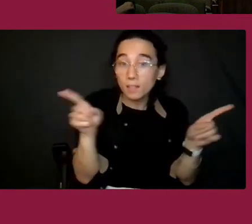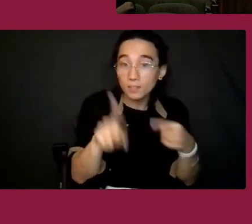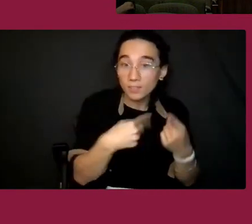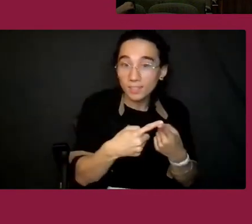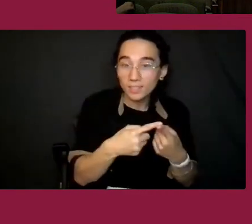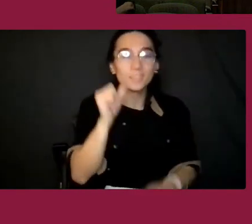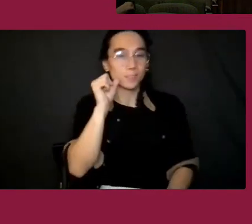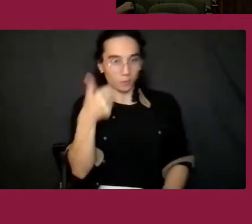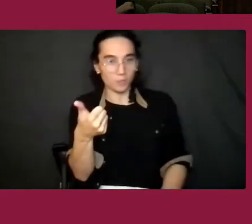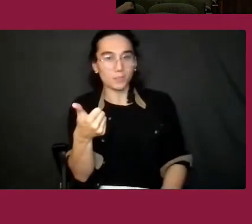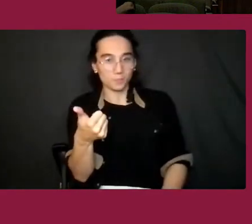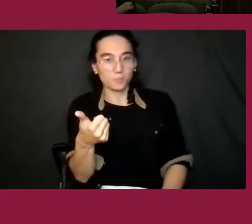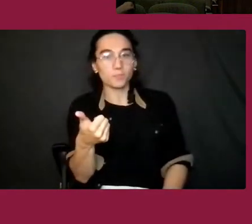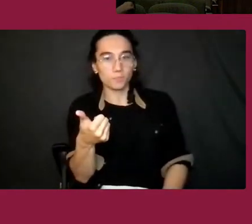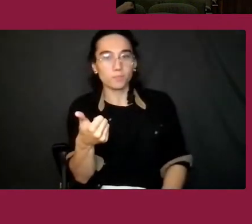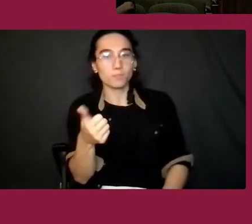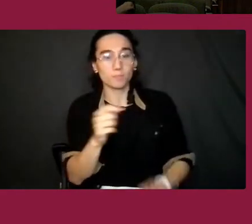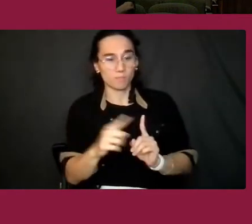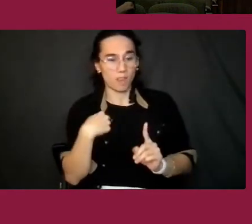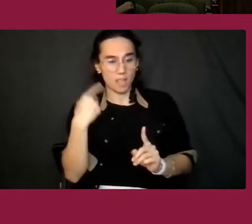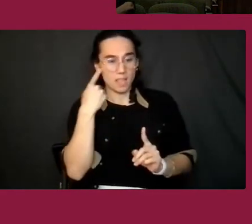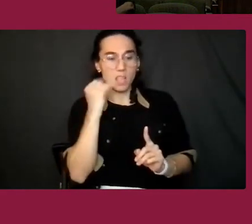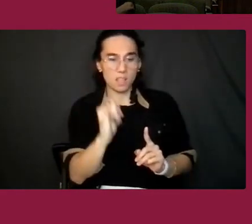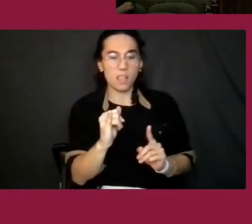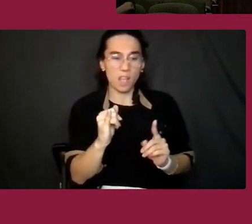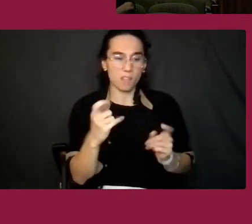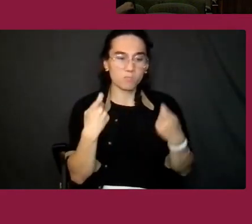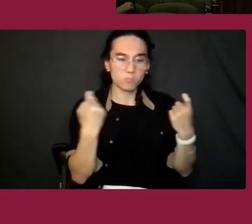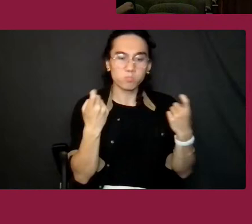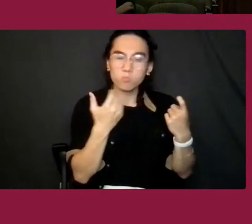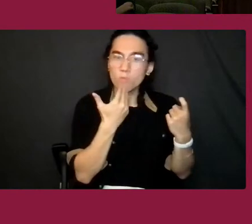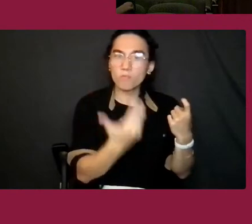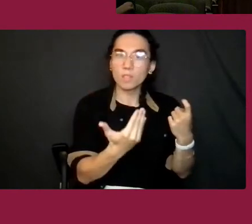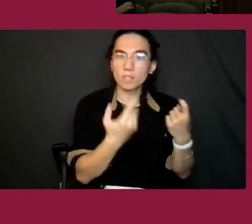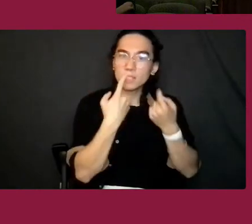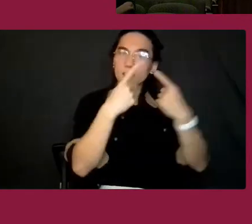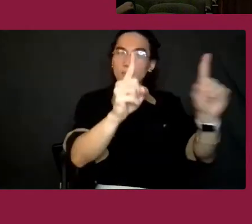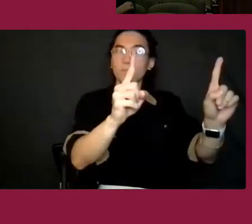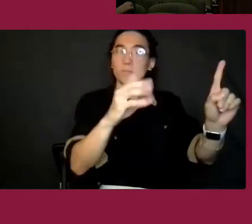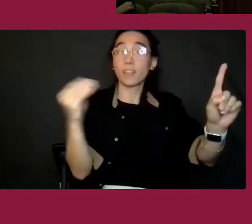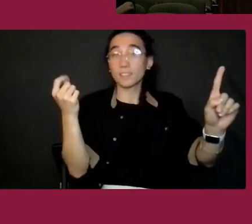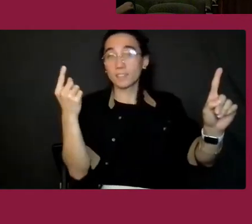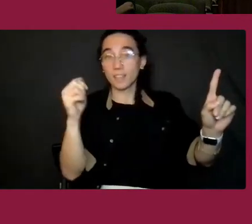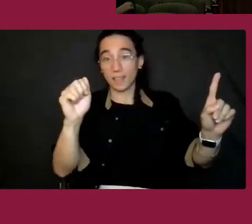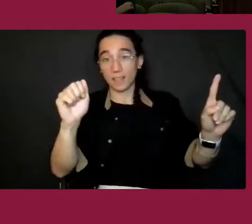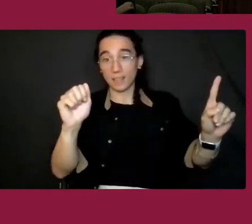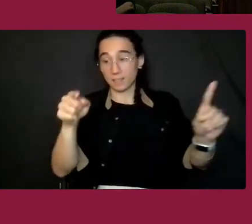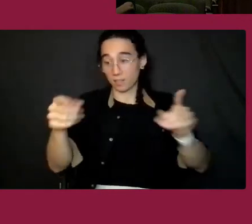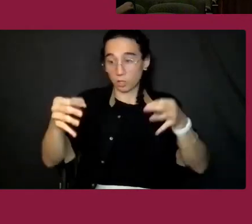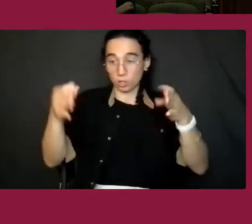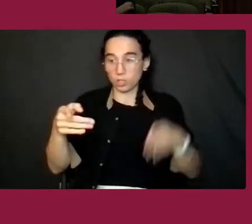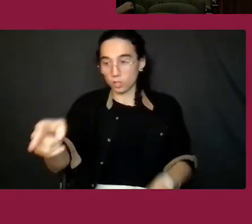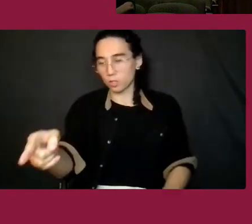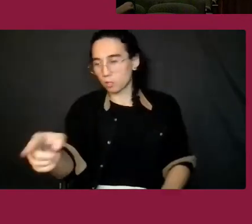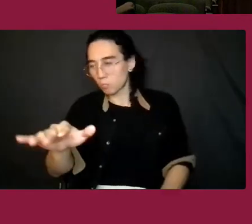It was very successful, I believe, and two of our ASO members were judges. So thank you, that is all. Have a good one.